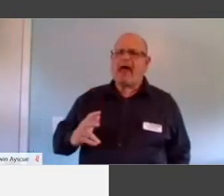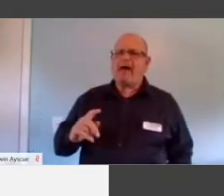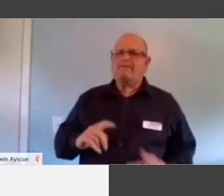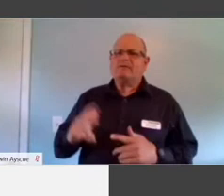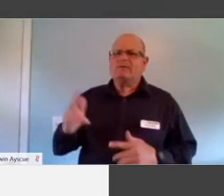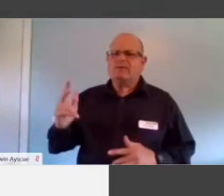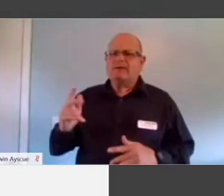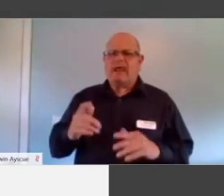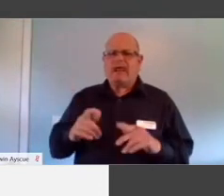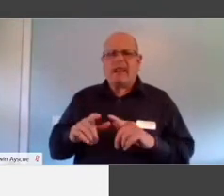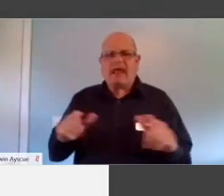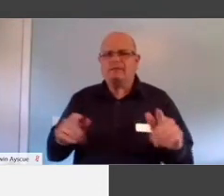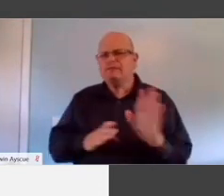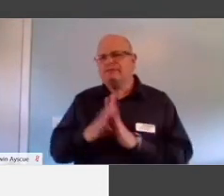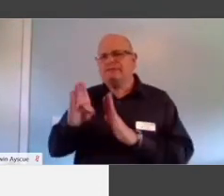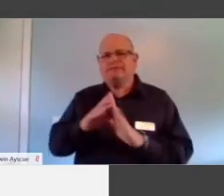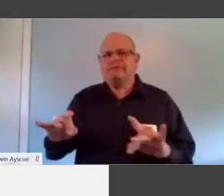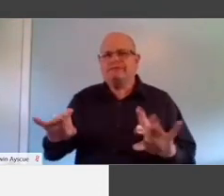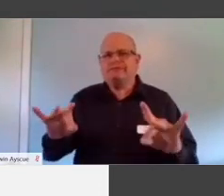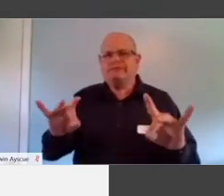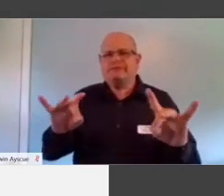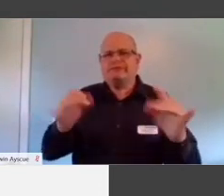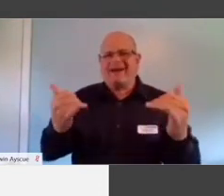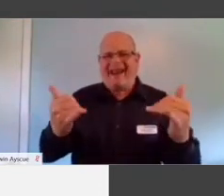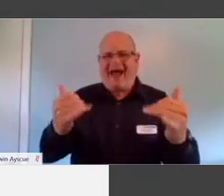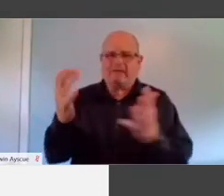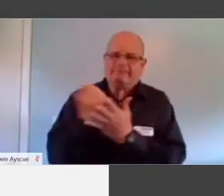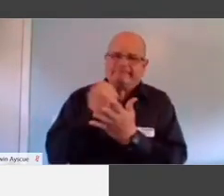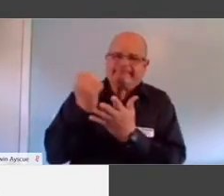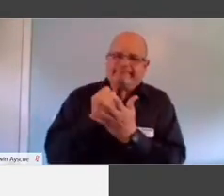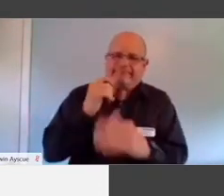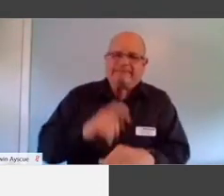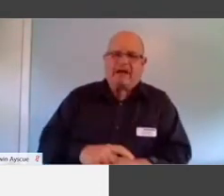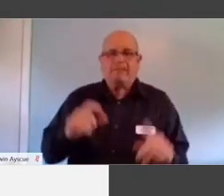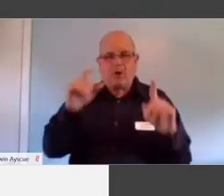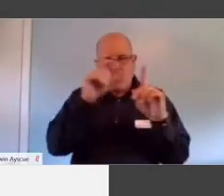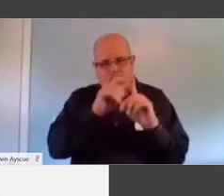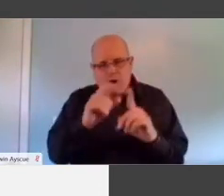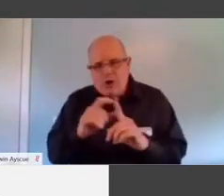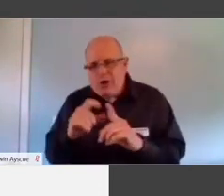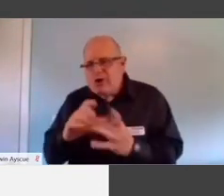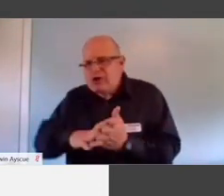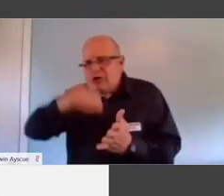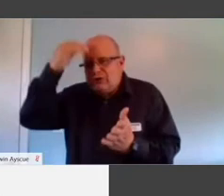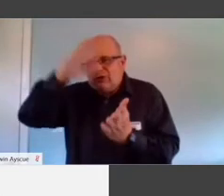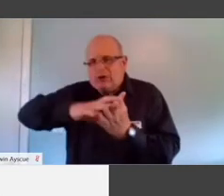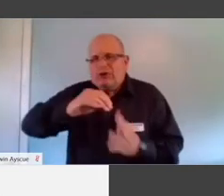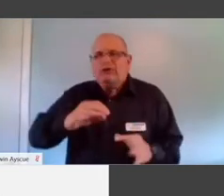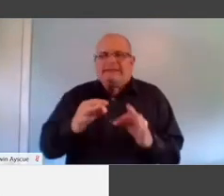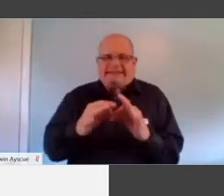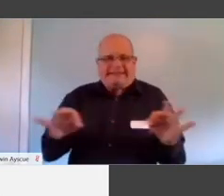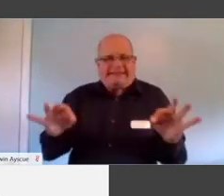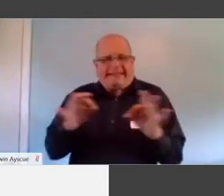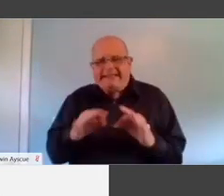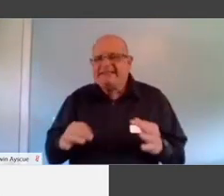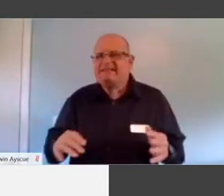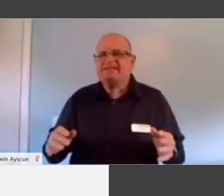for that child, that is when words are being learned, sentences, words are together, yet